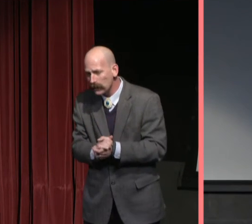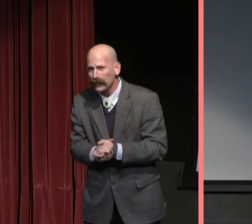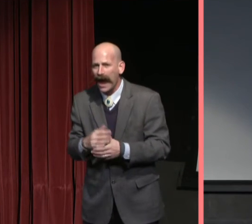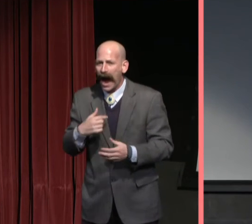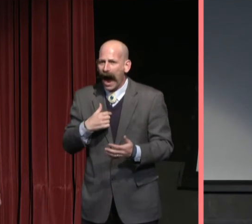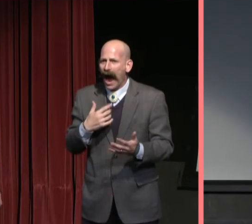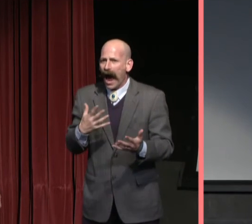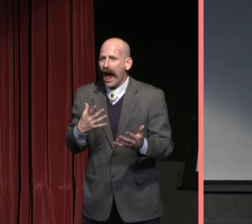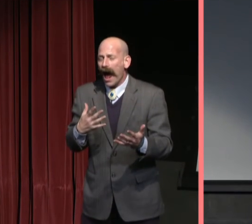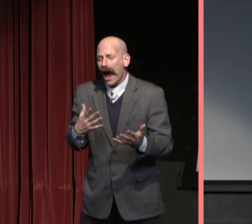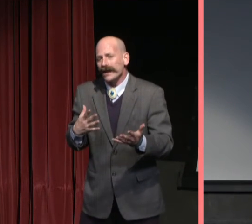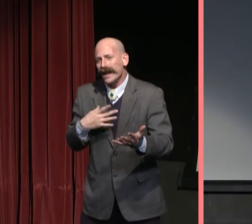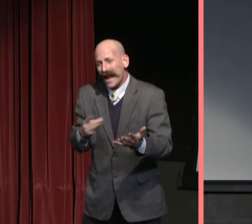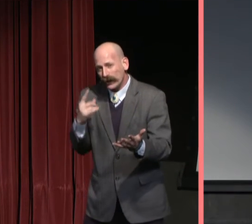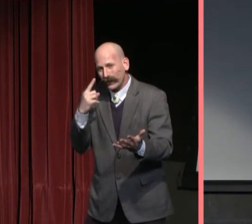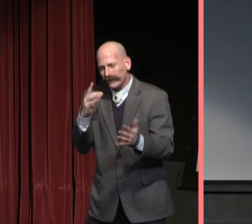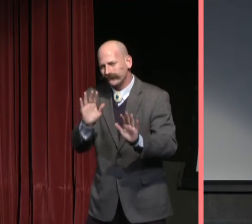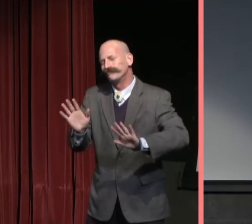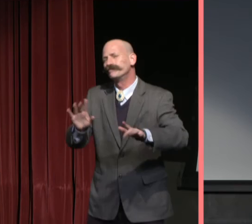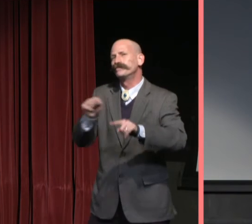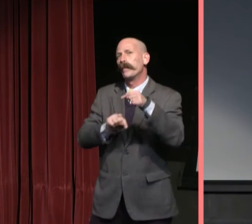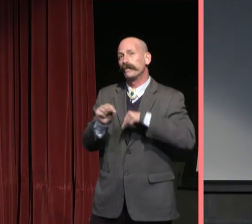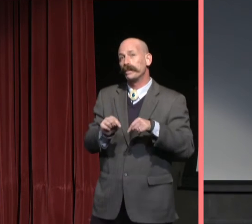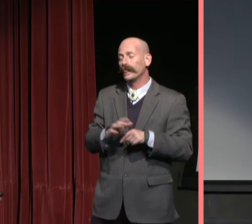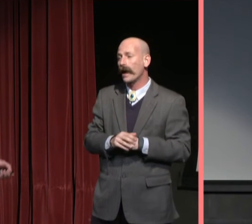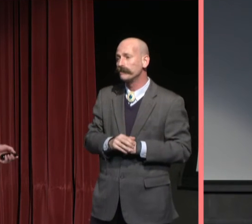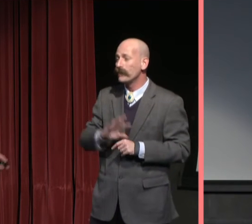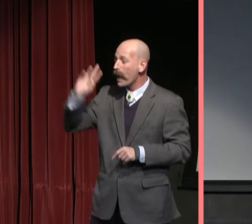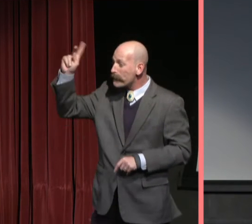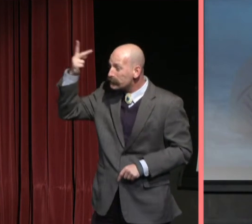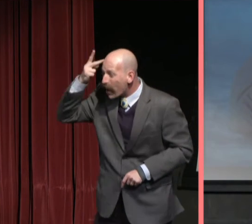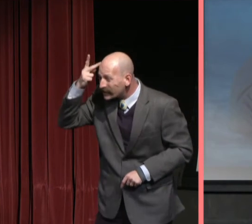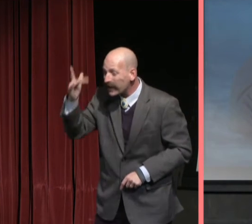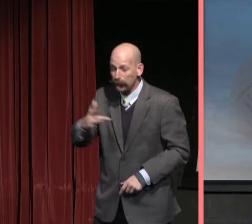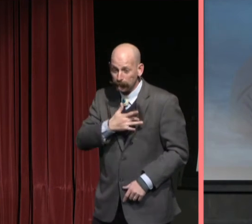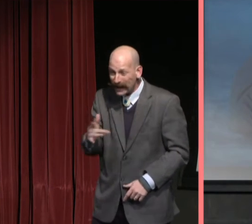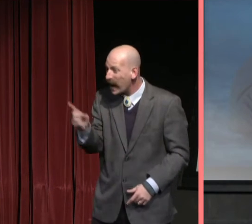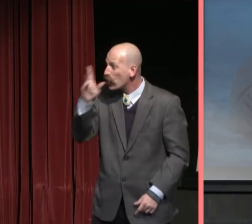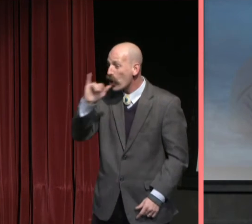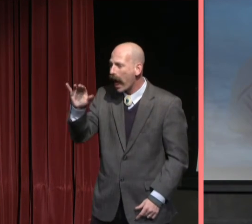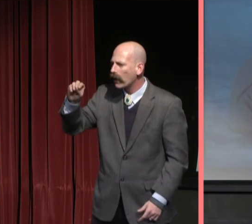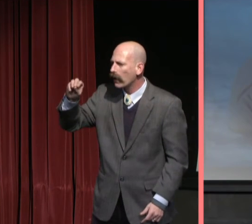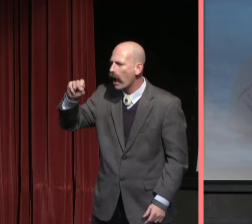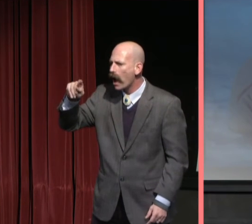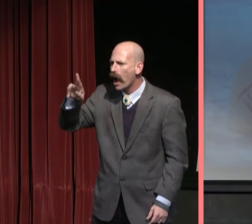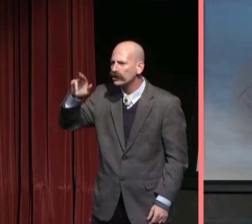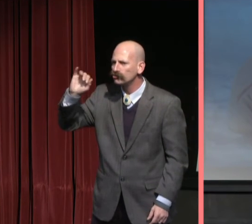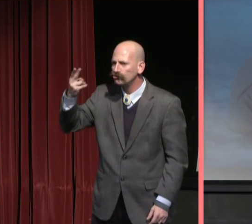unfortunately a lot of politicians are like ostriches with their head in the sand.